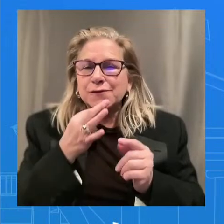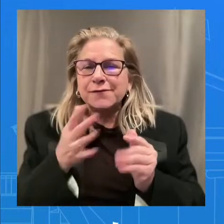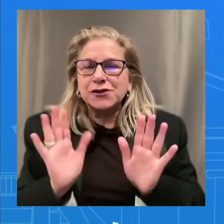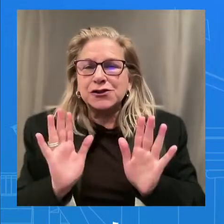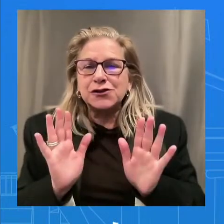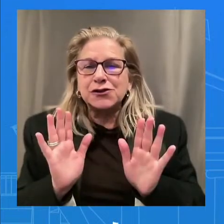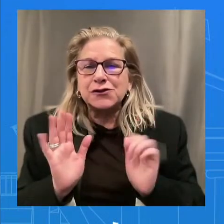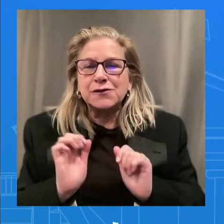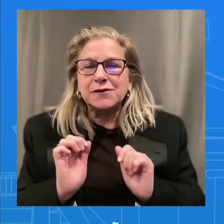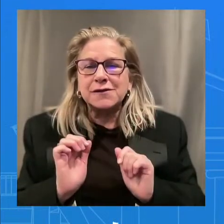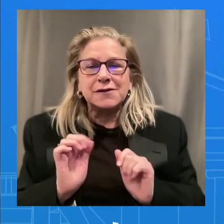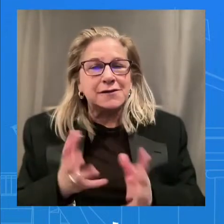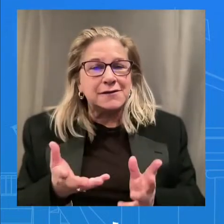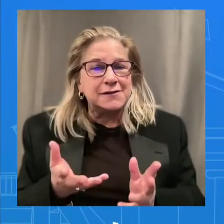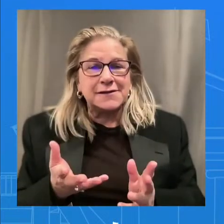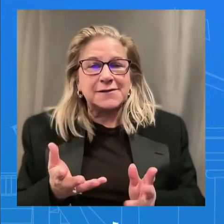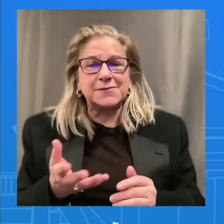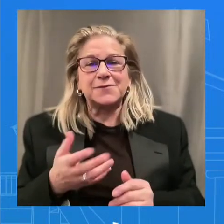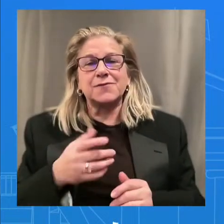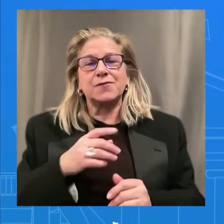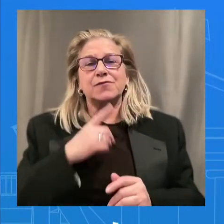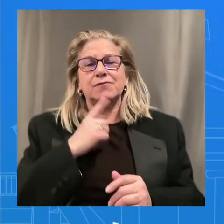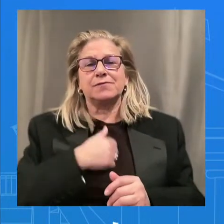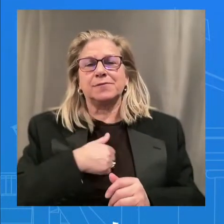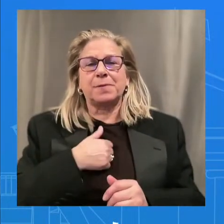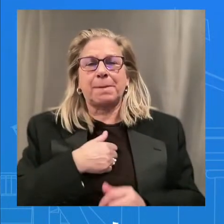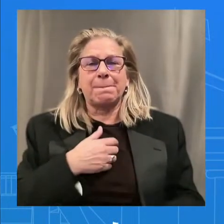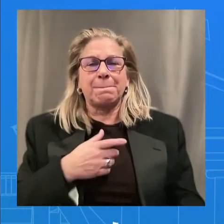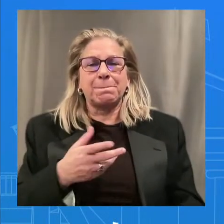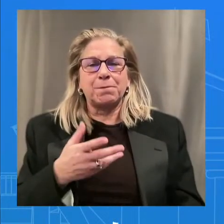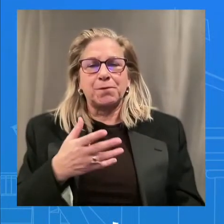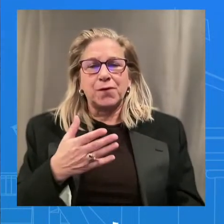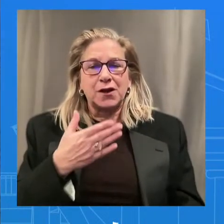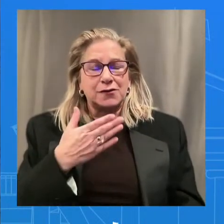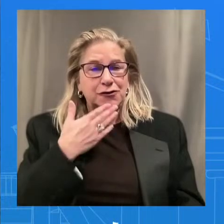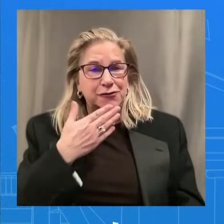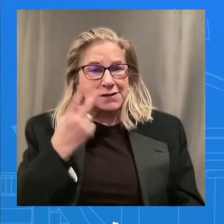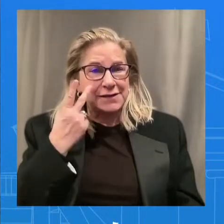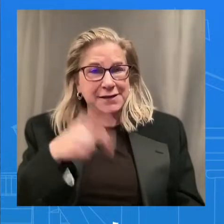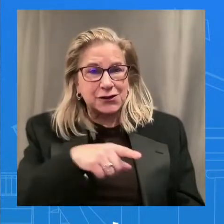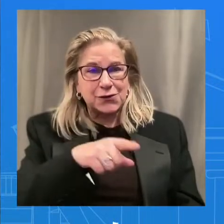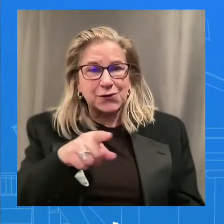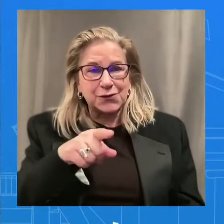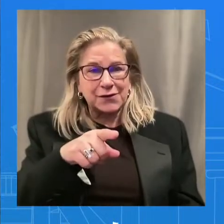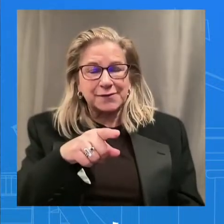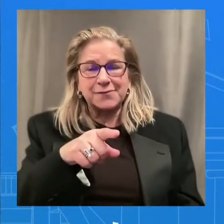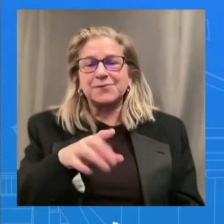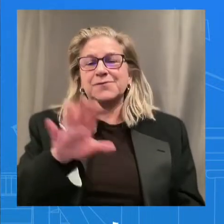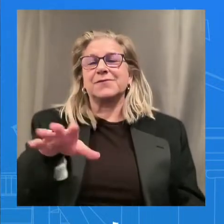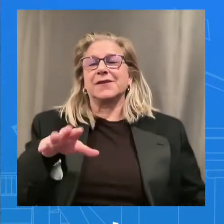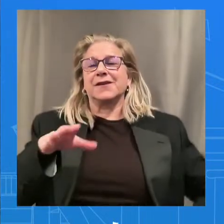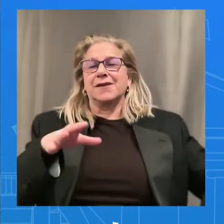The Press: Good to see you. I’ll hit you with -- Ms. Jean-Pierre: Hopefully it’s not my last time I’ll see you at the podium. The Press: I -- I -- we can do a separate briefing later.